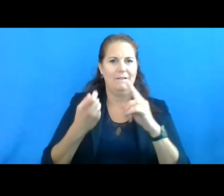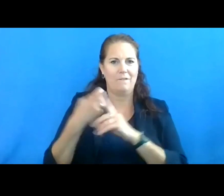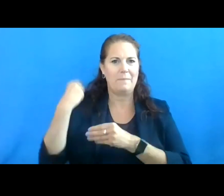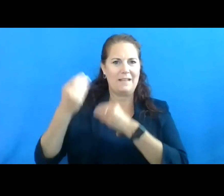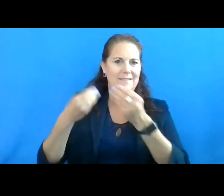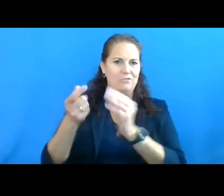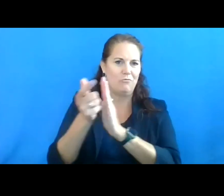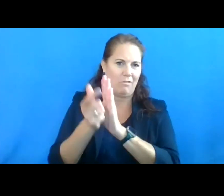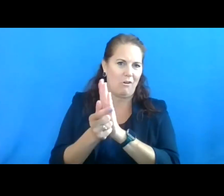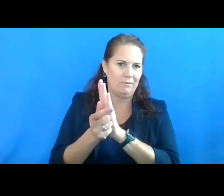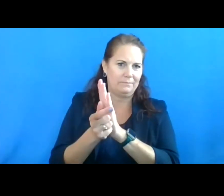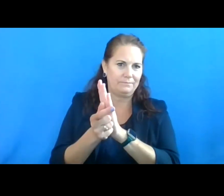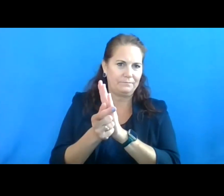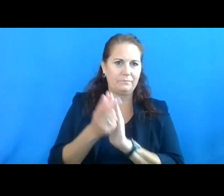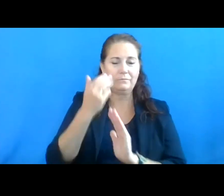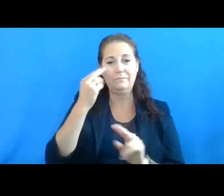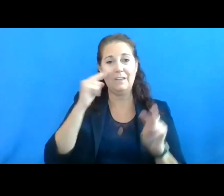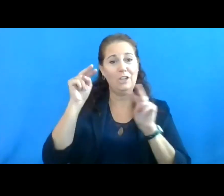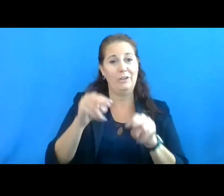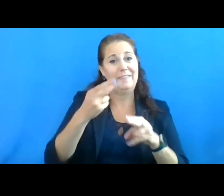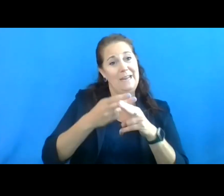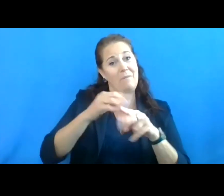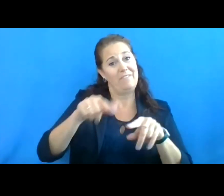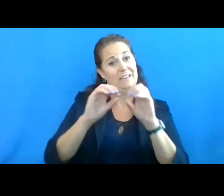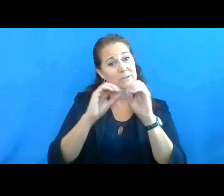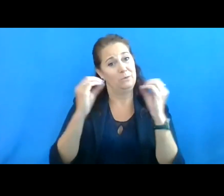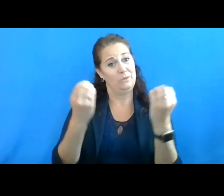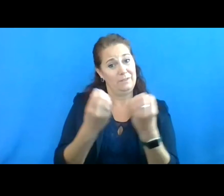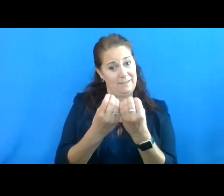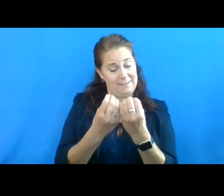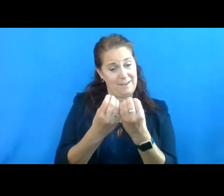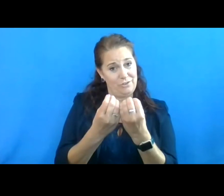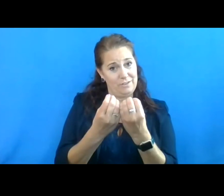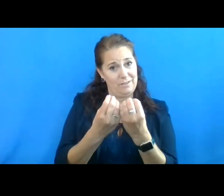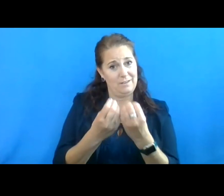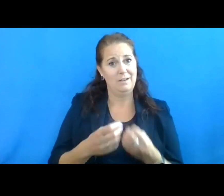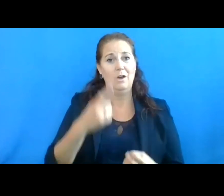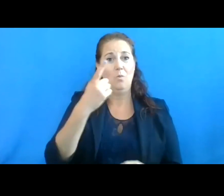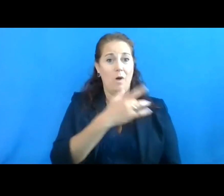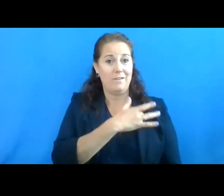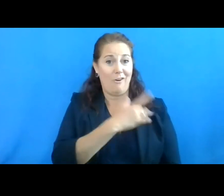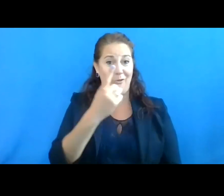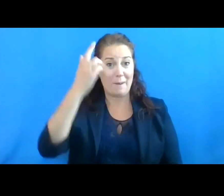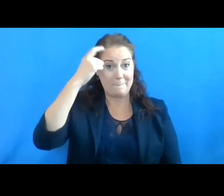law. I look at the name of this organization, Naut’sa mawt, one heart, one mind.